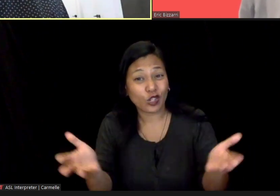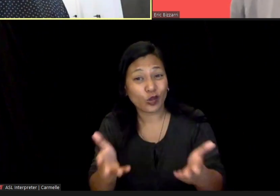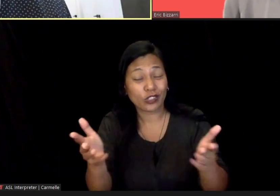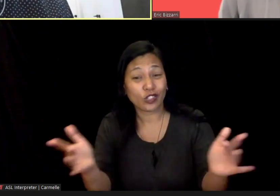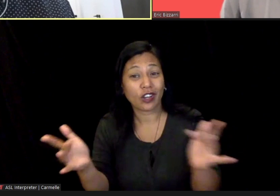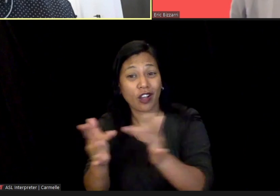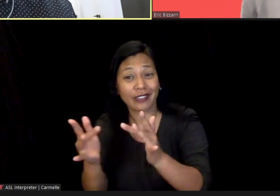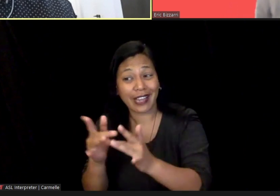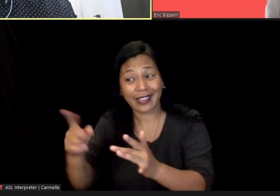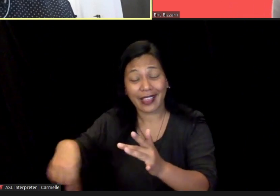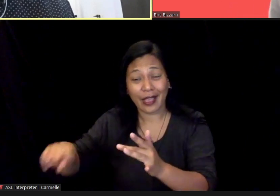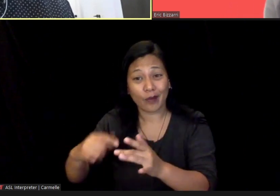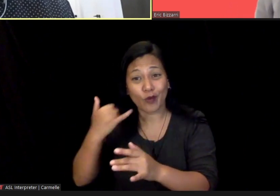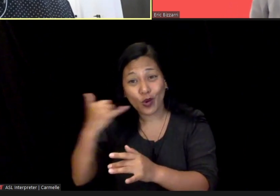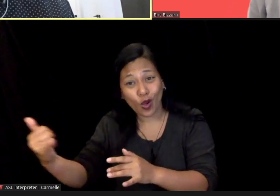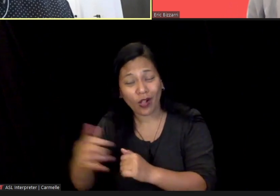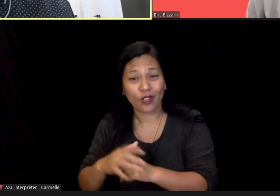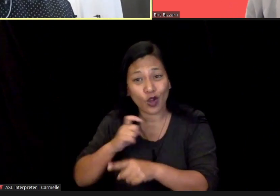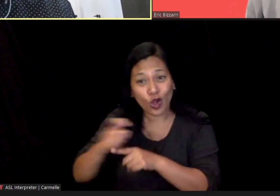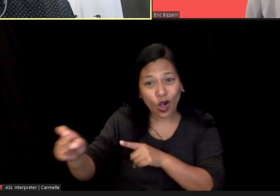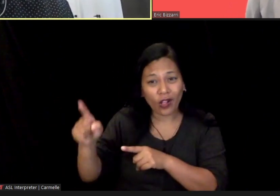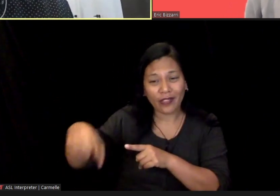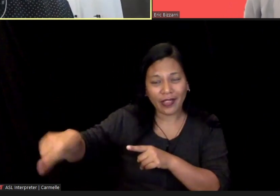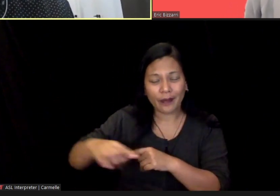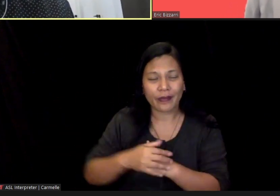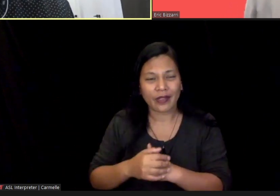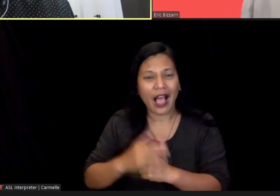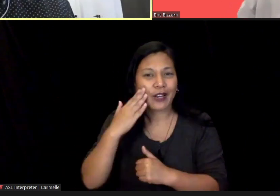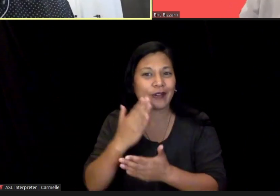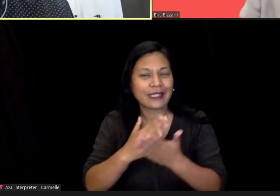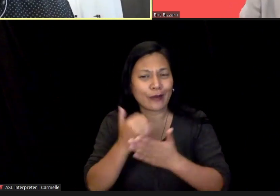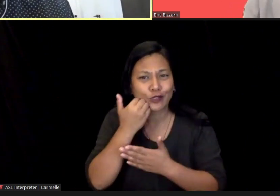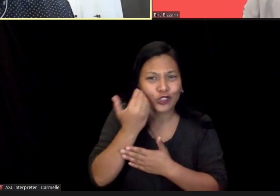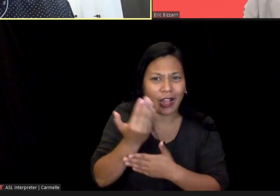or there'll be evaluated in a different way, or like, oh, it's, you know, or they're pestering, but it's like, it's not pestering.